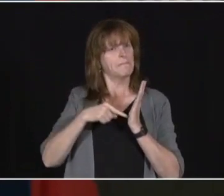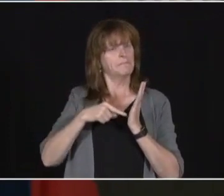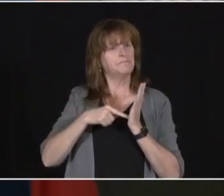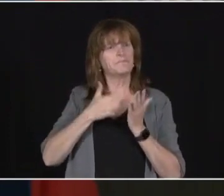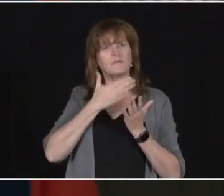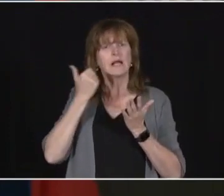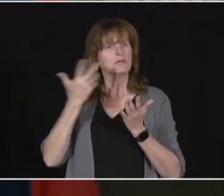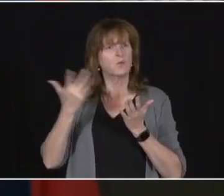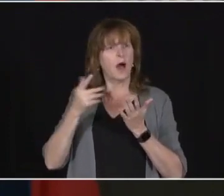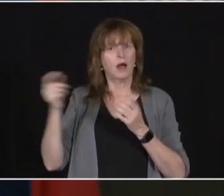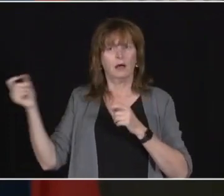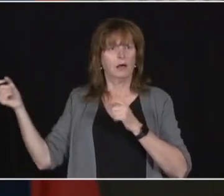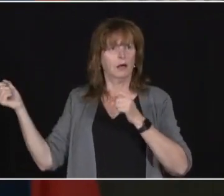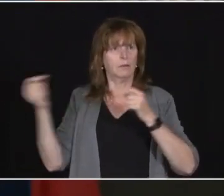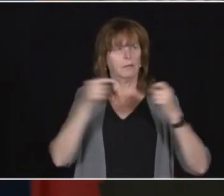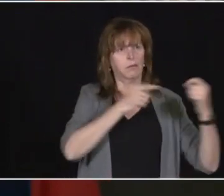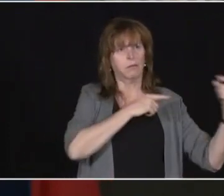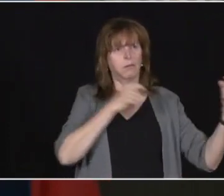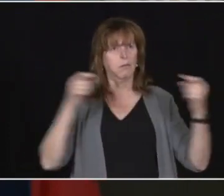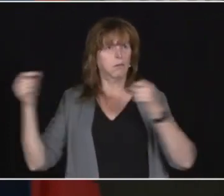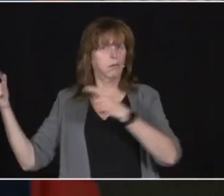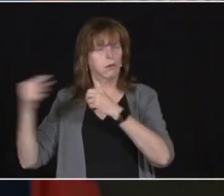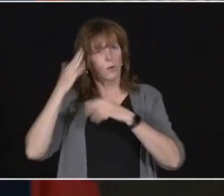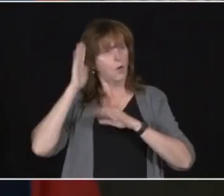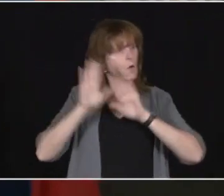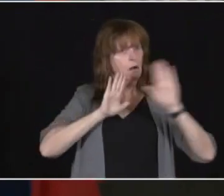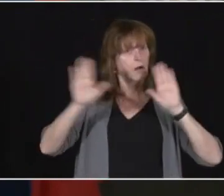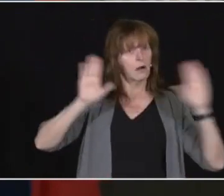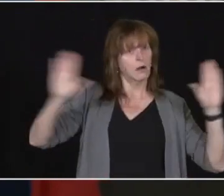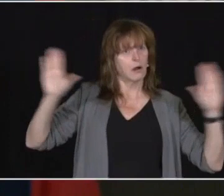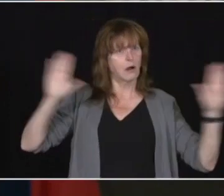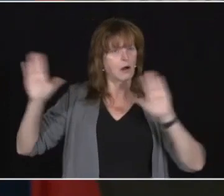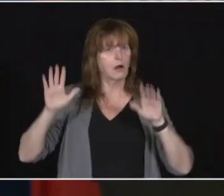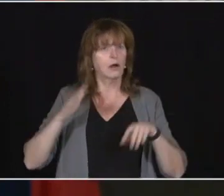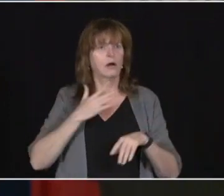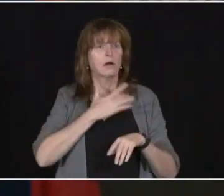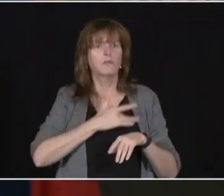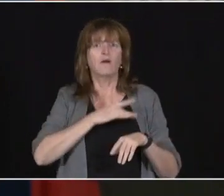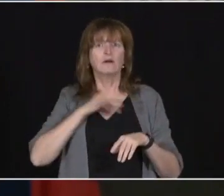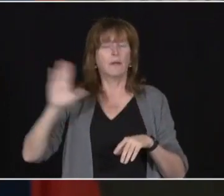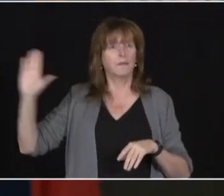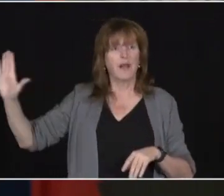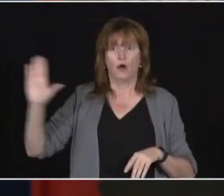really enjoy using but it's so critical that we communicate to each other and we